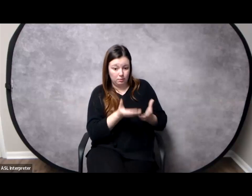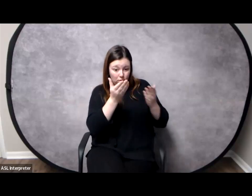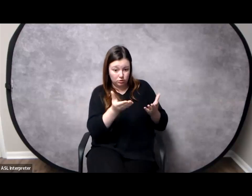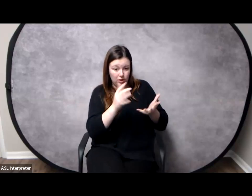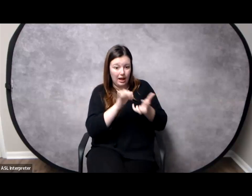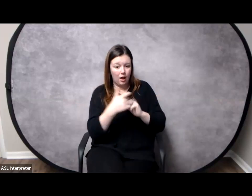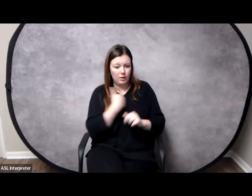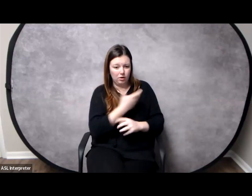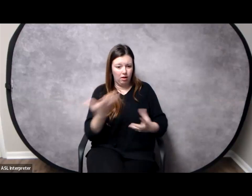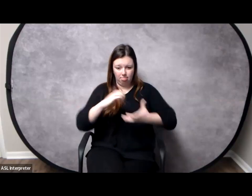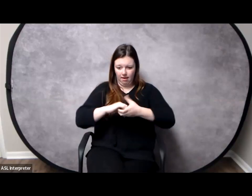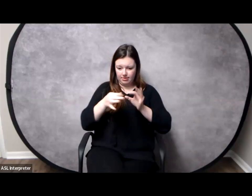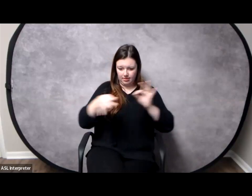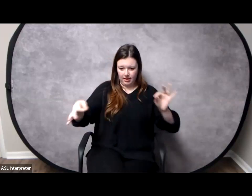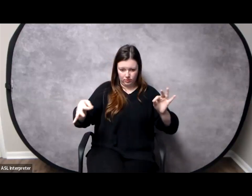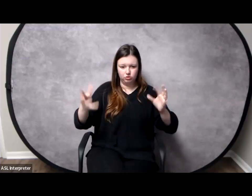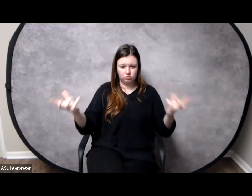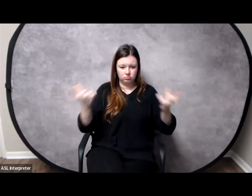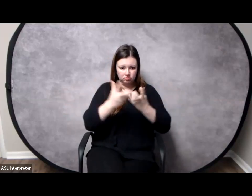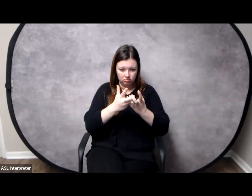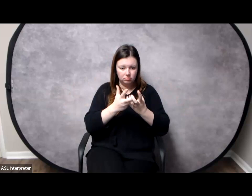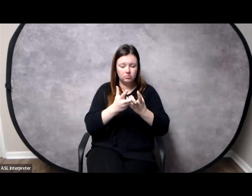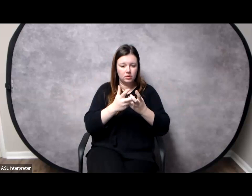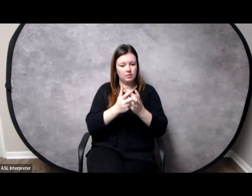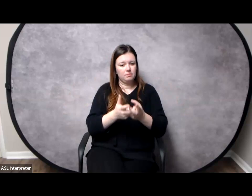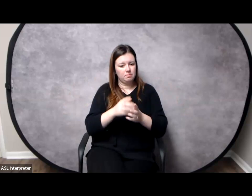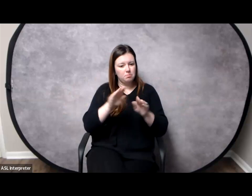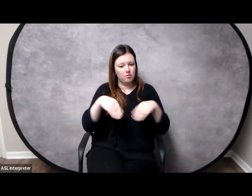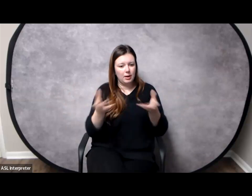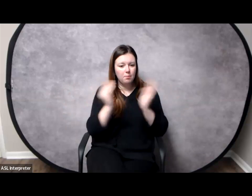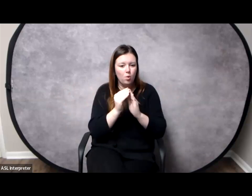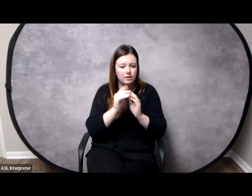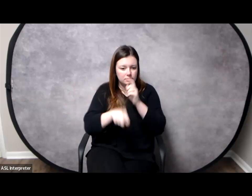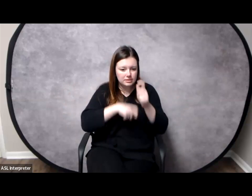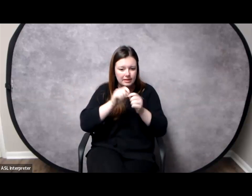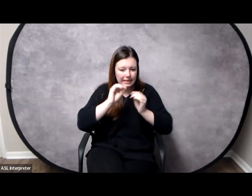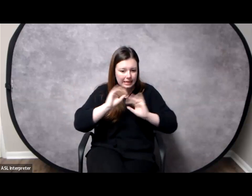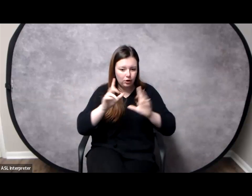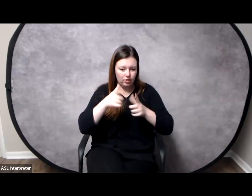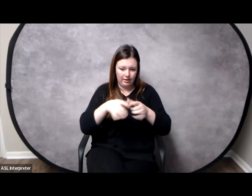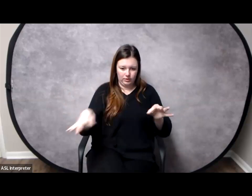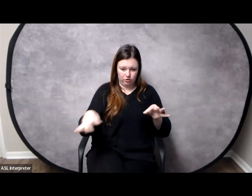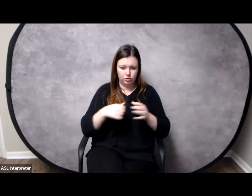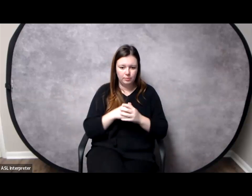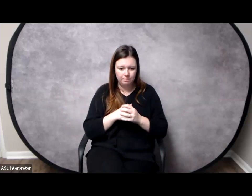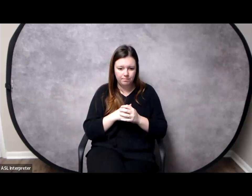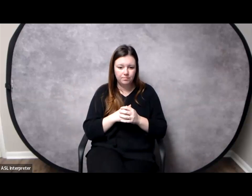And these are, in many ways, required by the legislative changes since the Department's original 504 regulations.